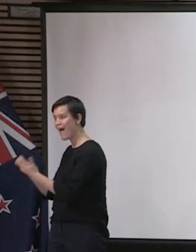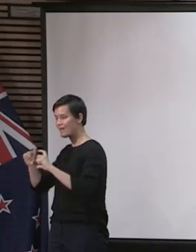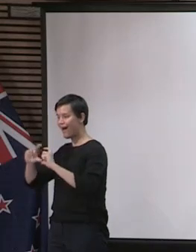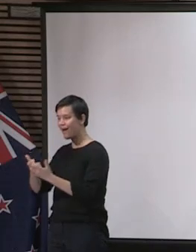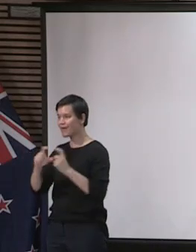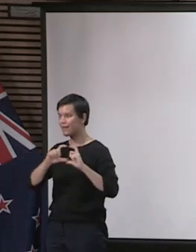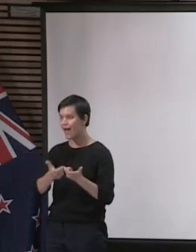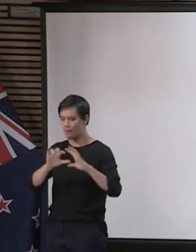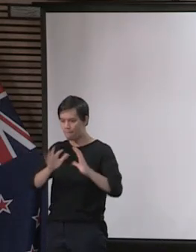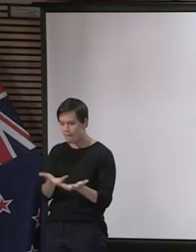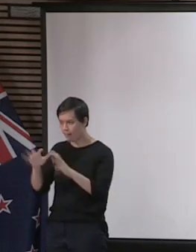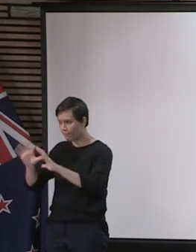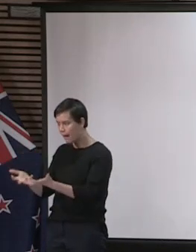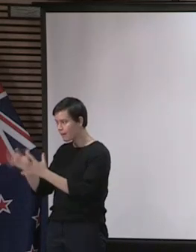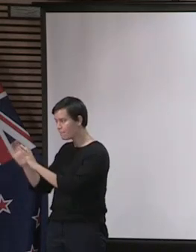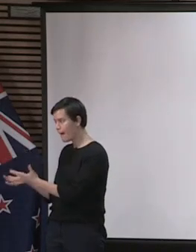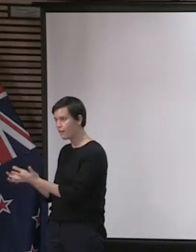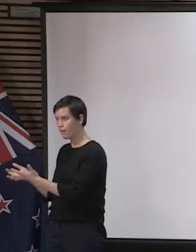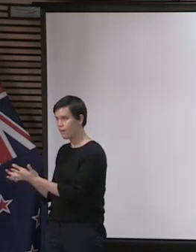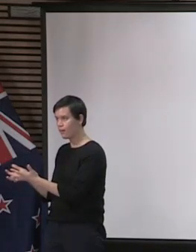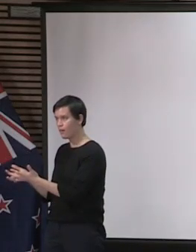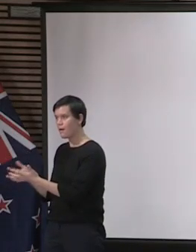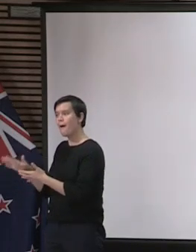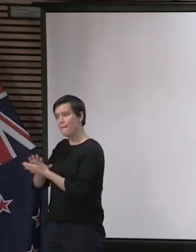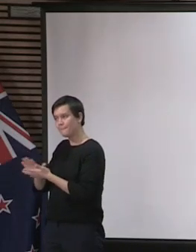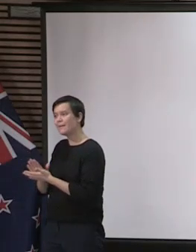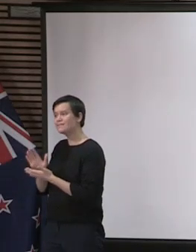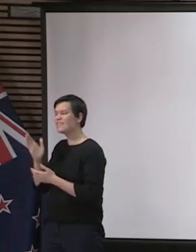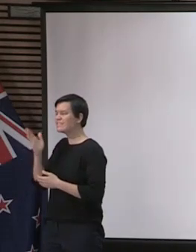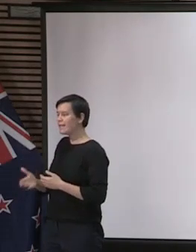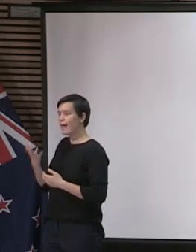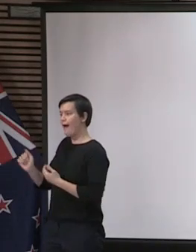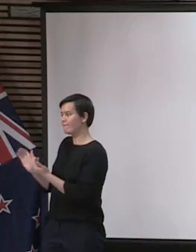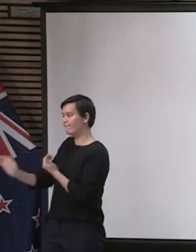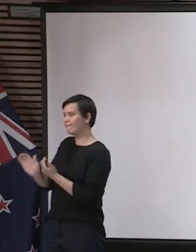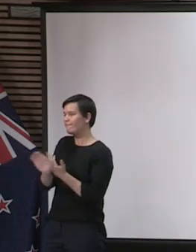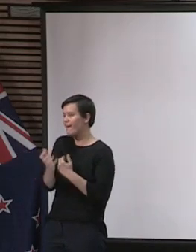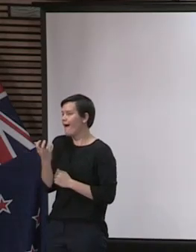have to someone who may be infected. So we are very